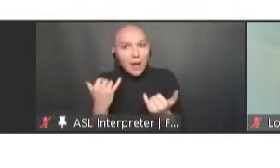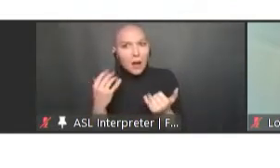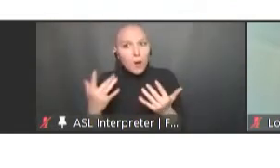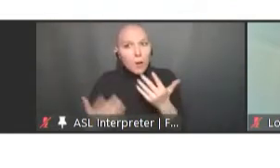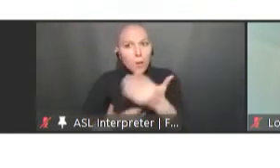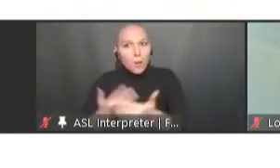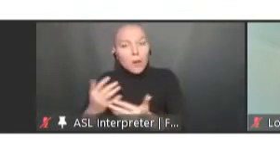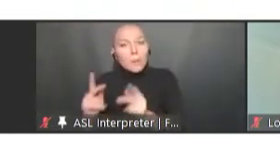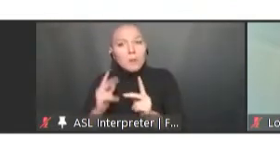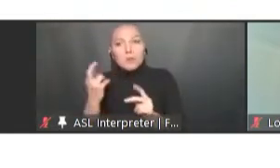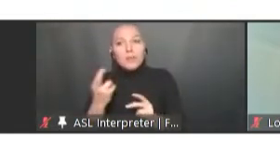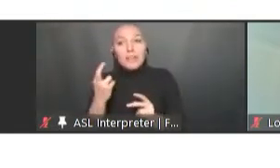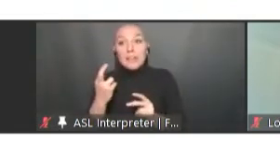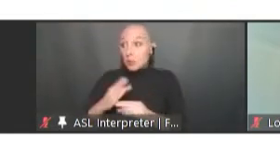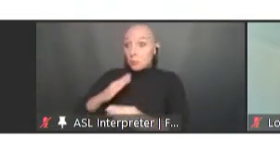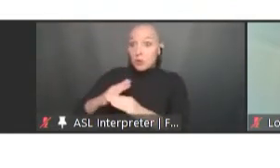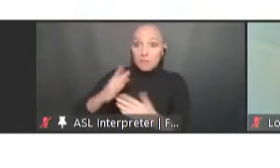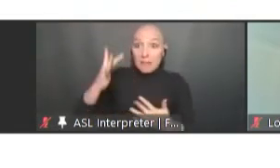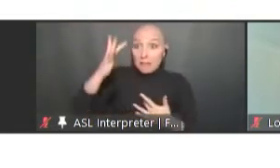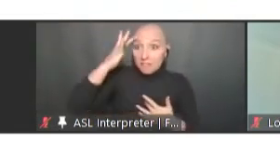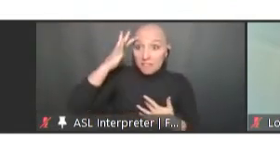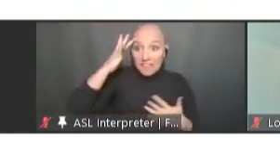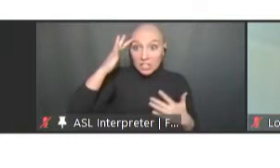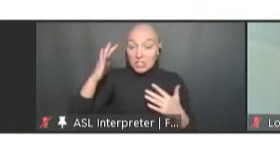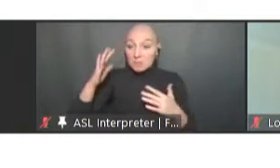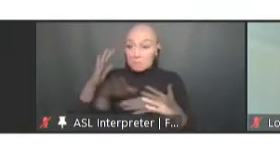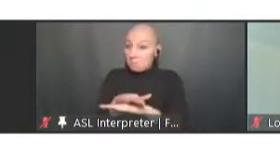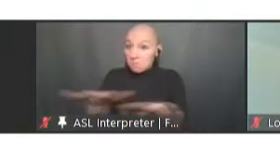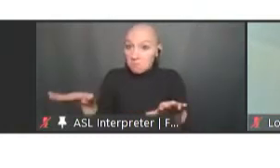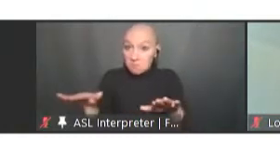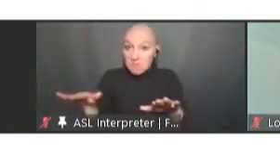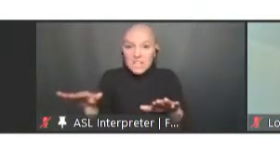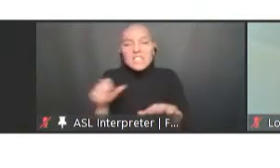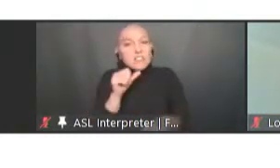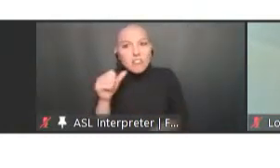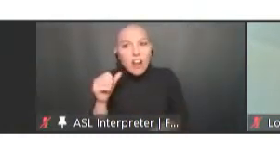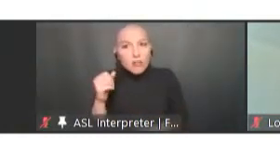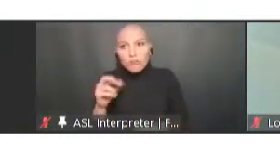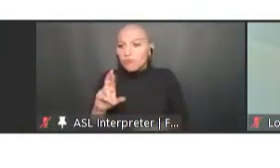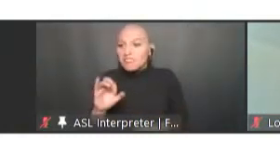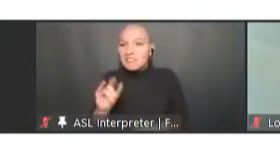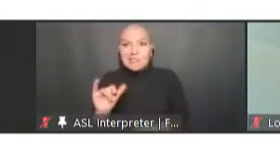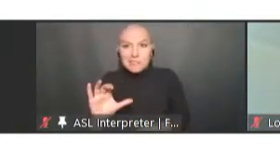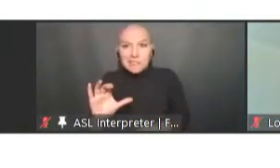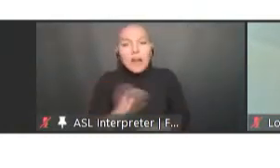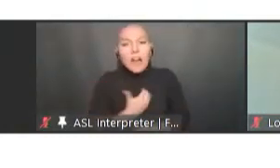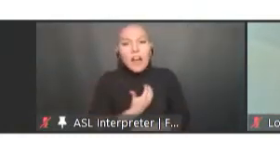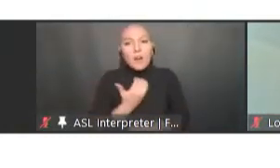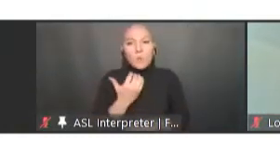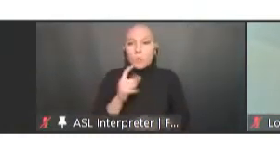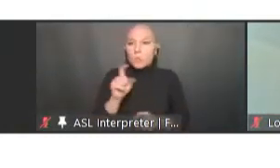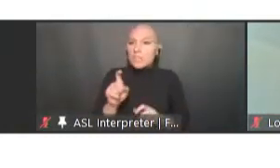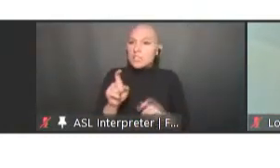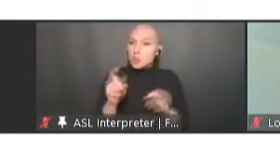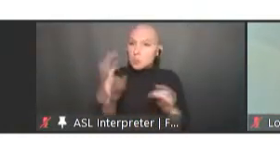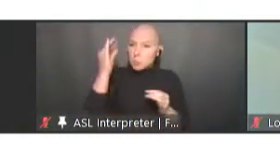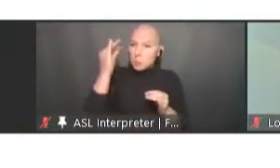clearly and formally articulate what the goals of the program are and whether that would be useful.